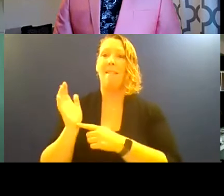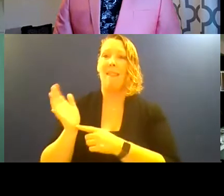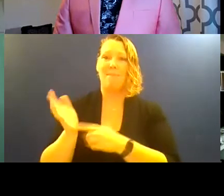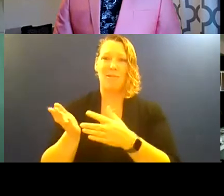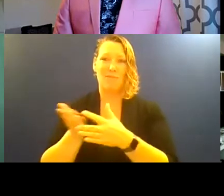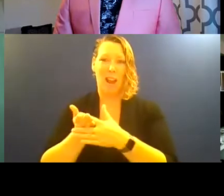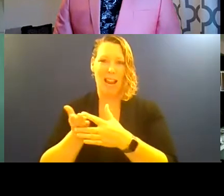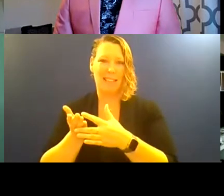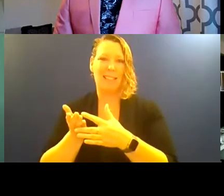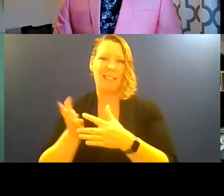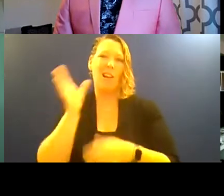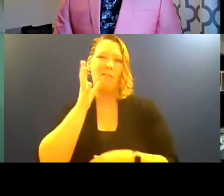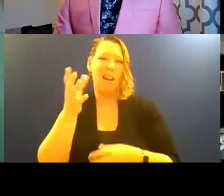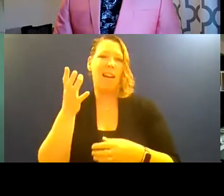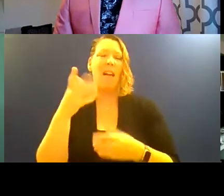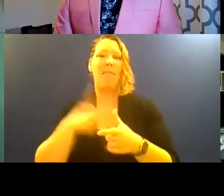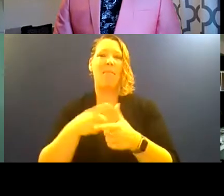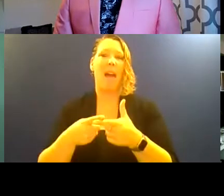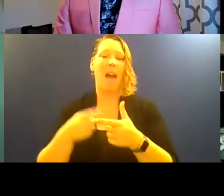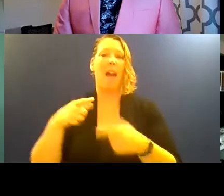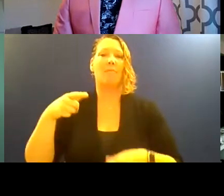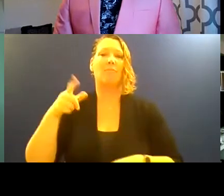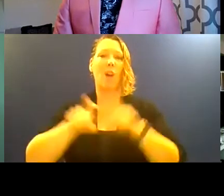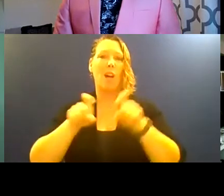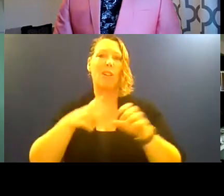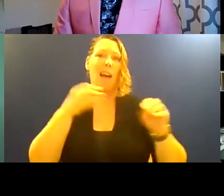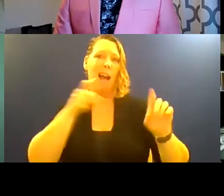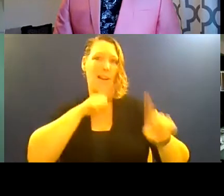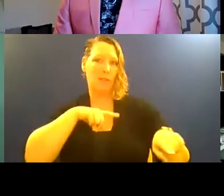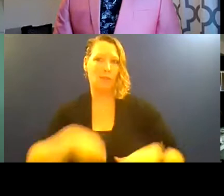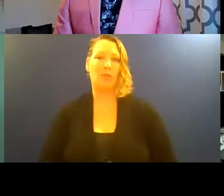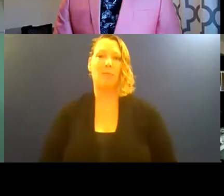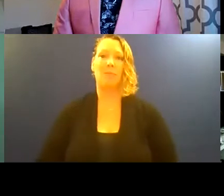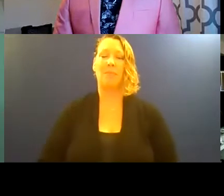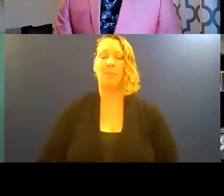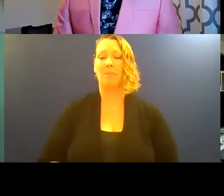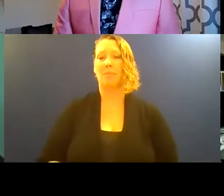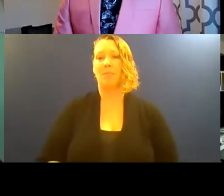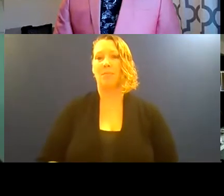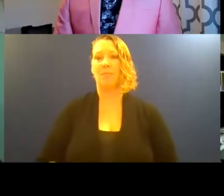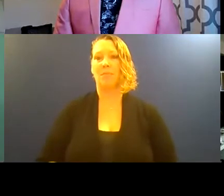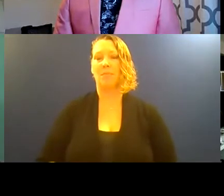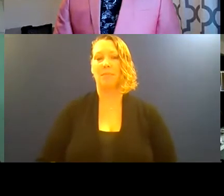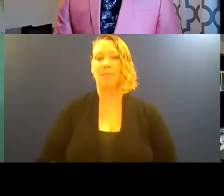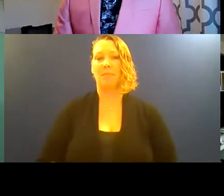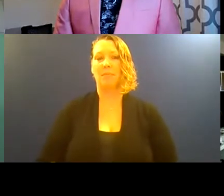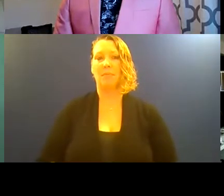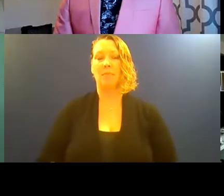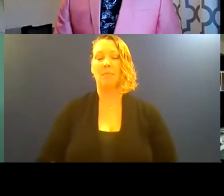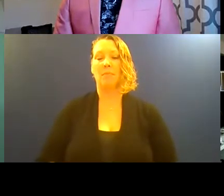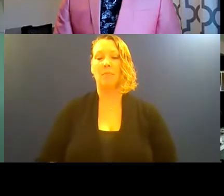Five minutes for a break followed by a Q&A.